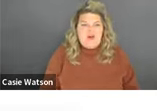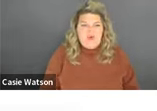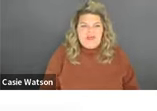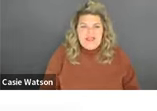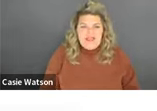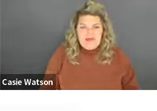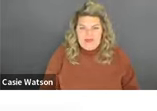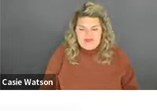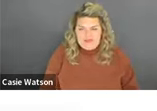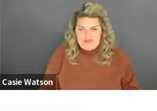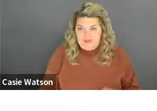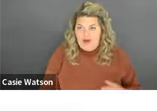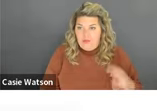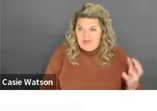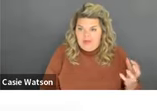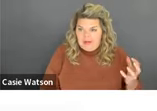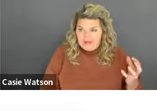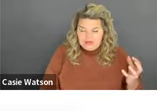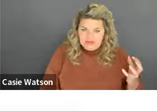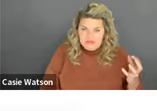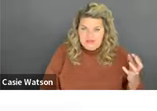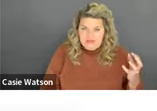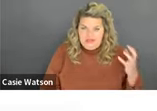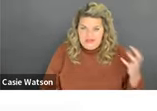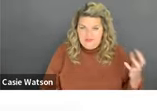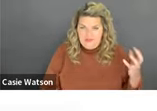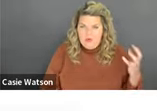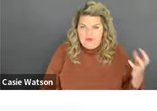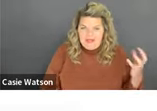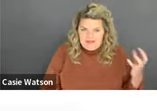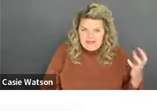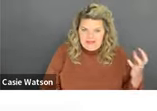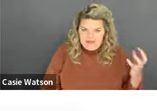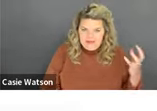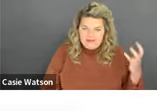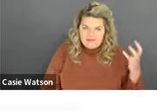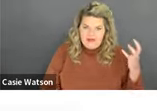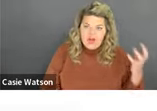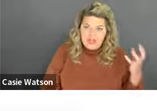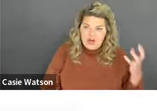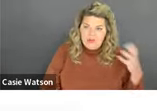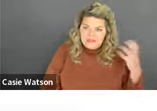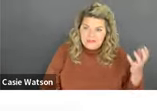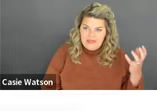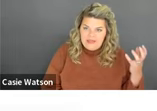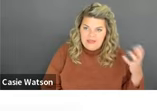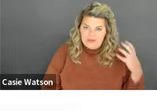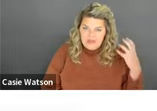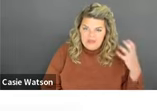So we take a message from one language in a different modality, that's audio and speaking using